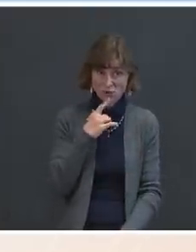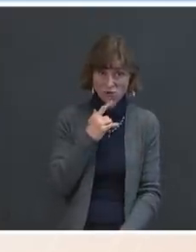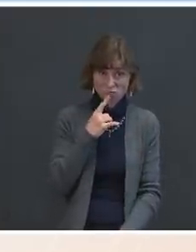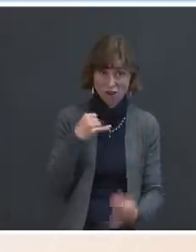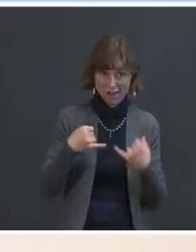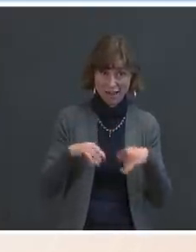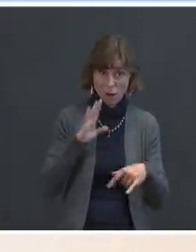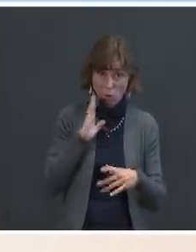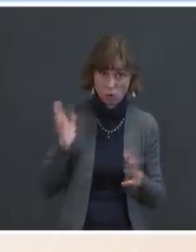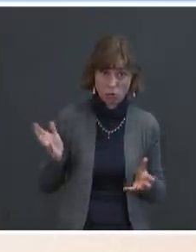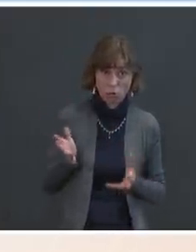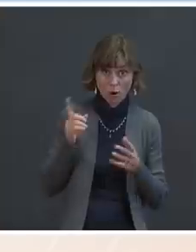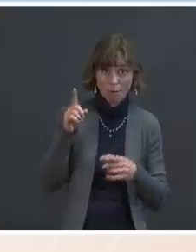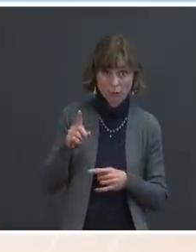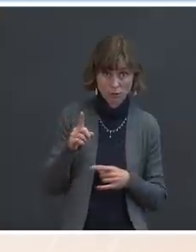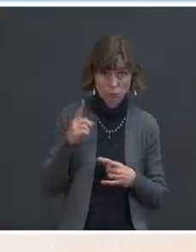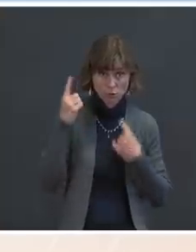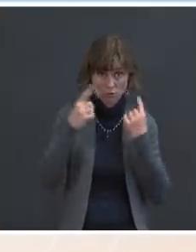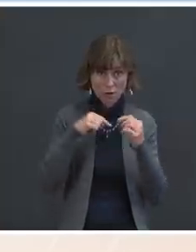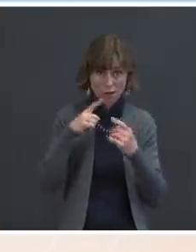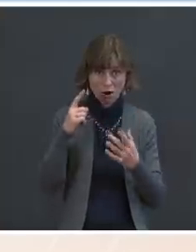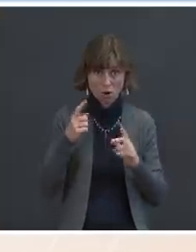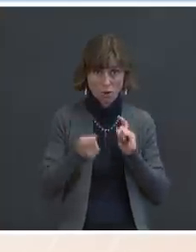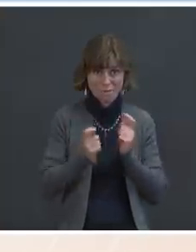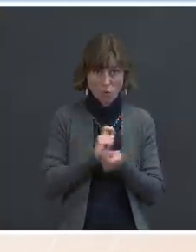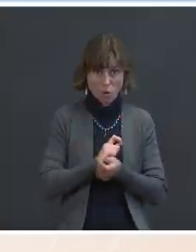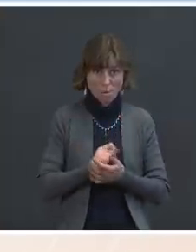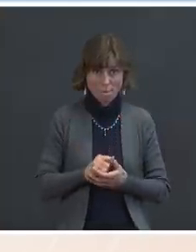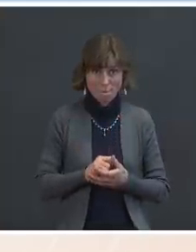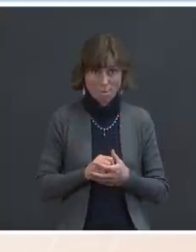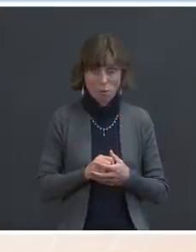to consider a filibuster reform ? Ms. Psaki: Well, the President's preference